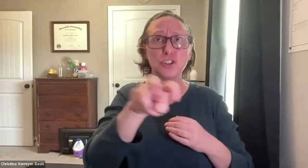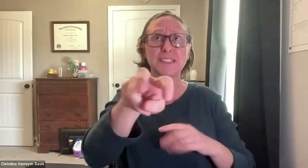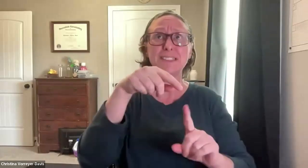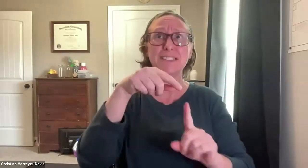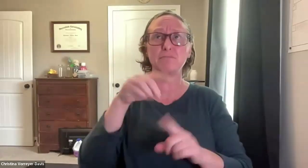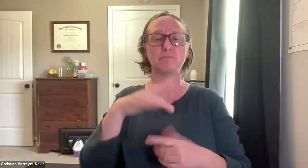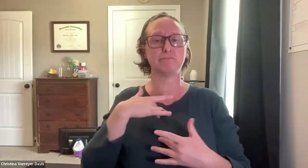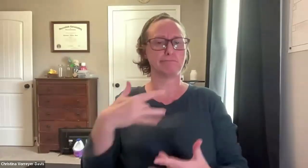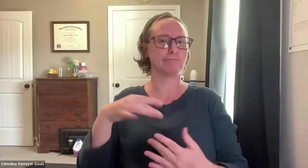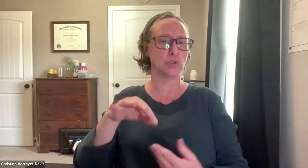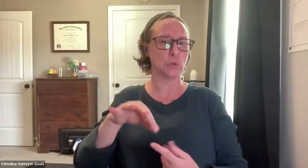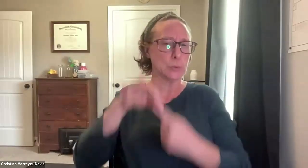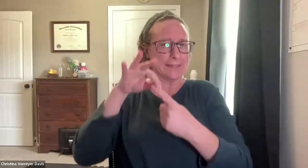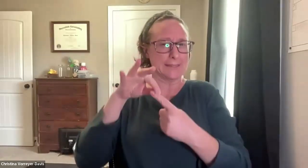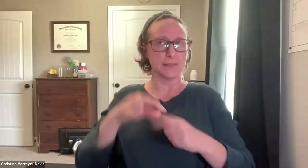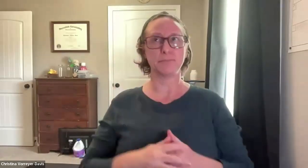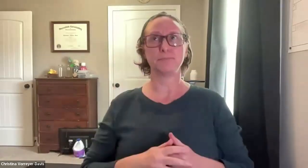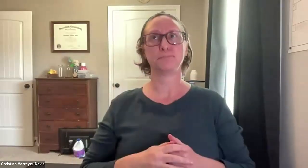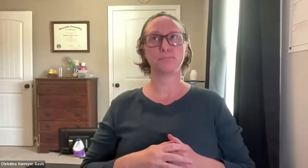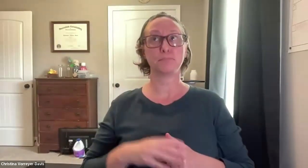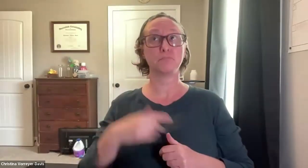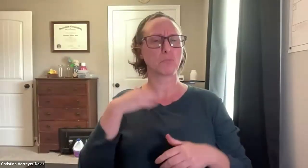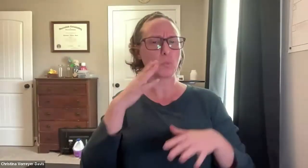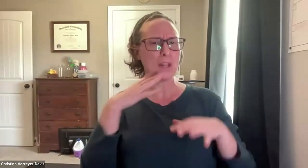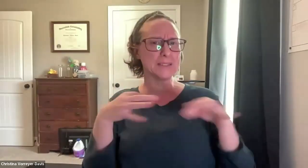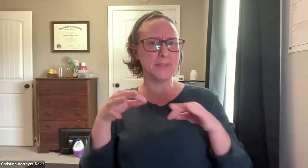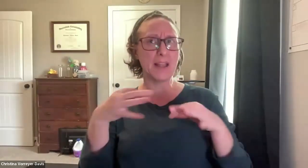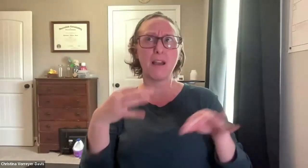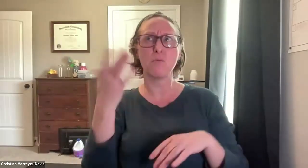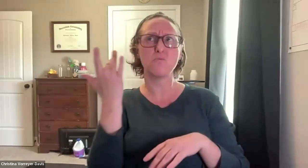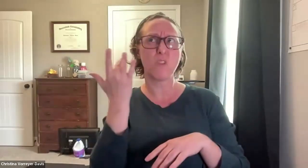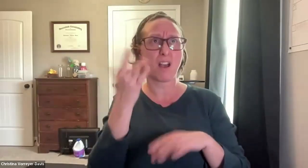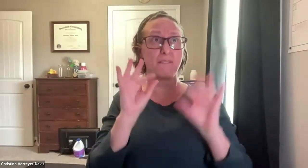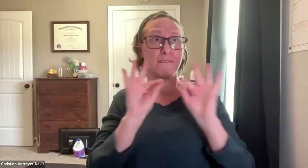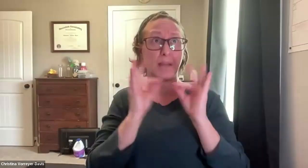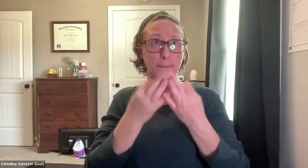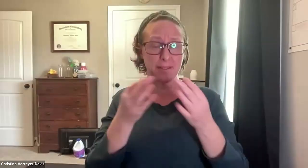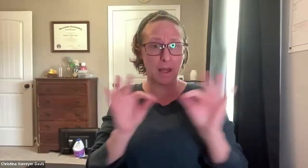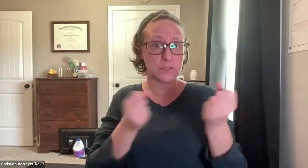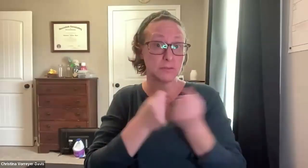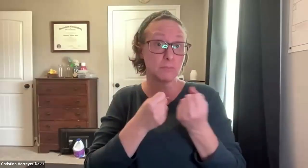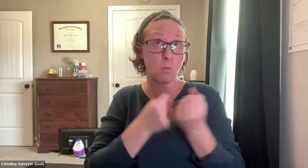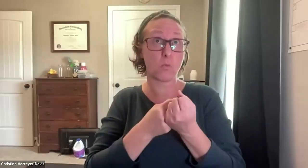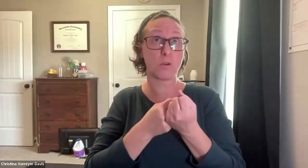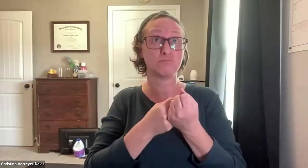they have a family journey that is unique to that. I'll explain why a family's language support